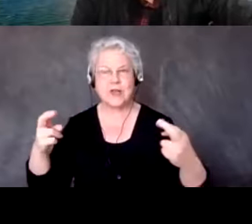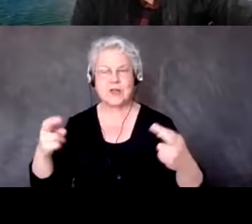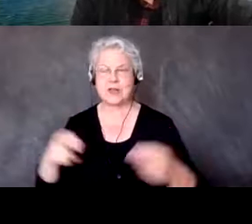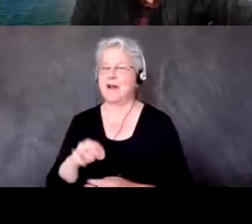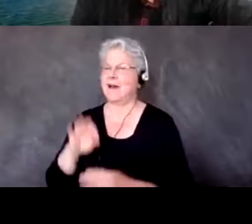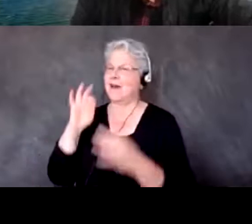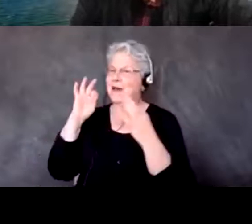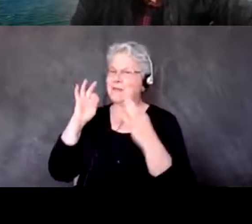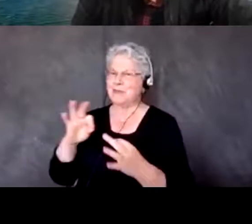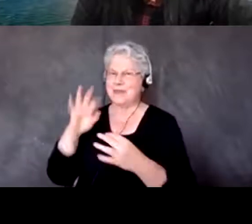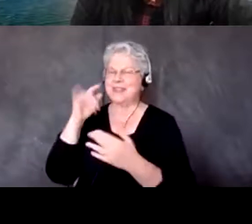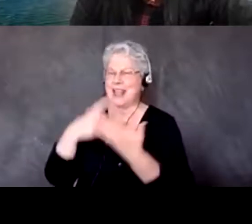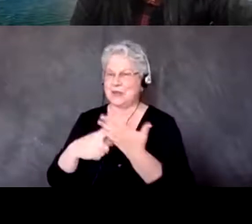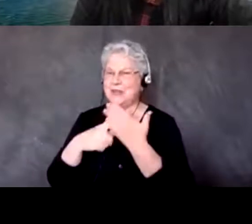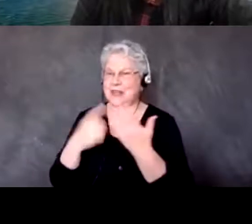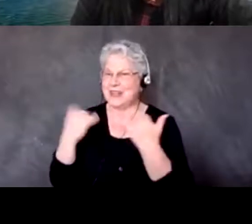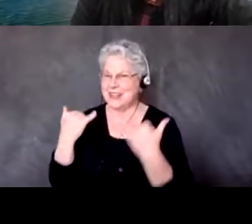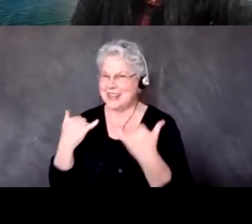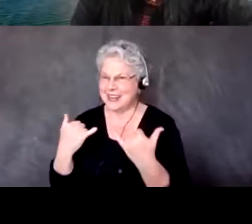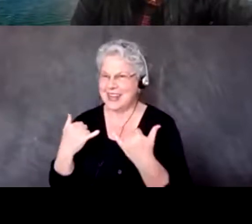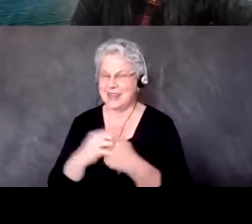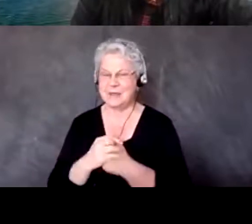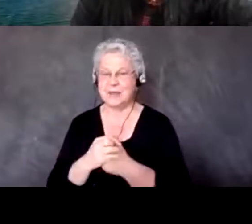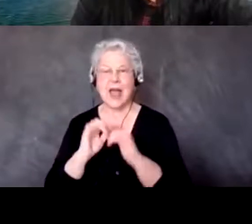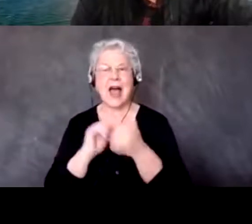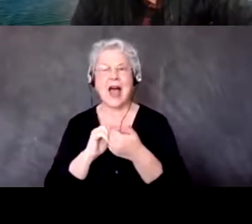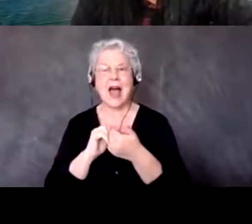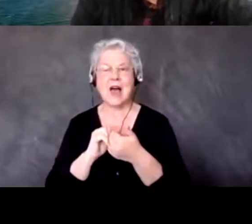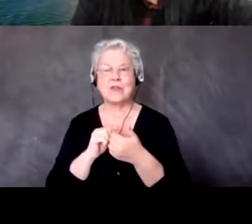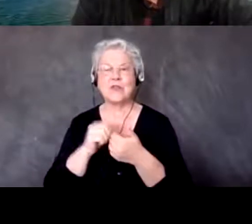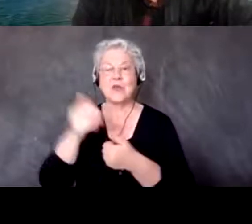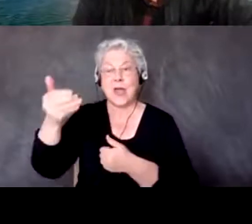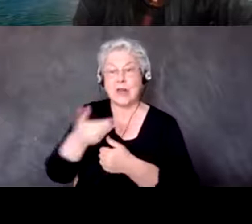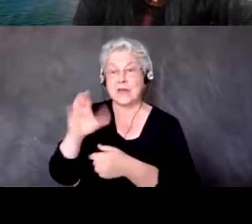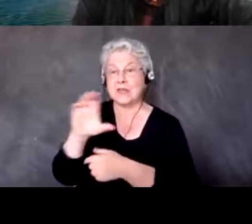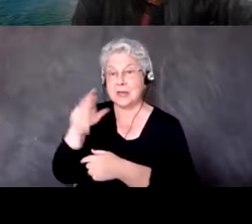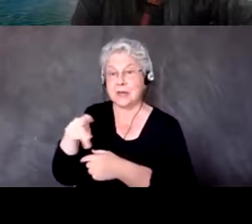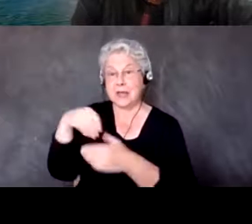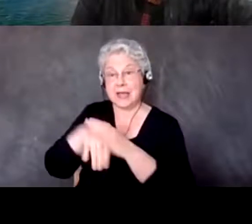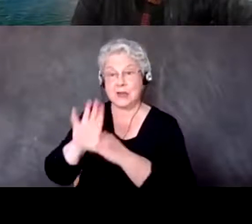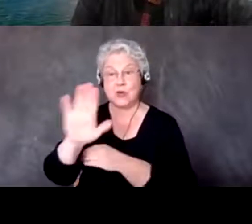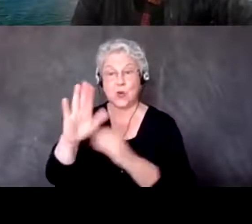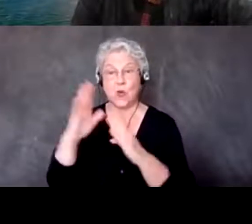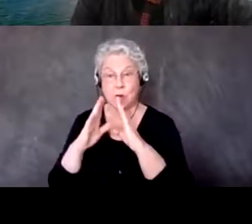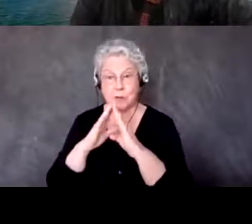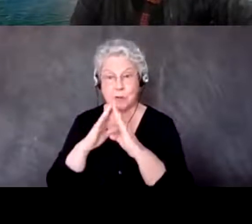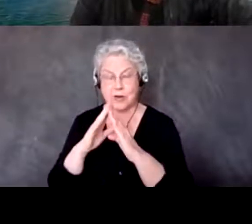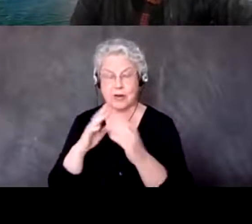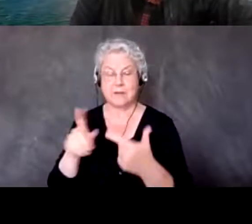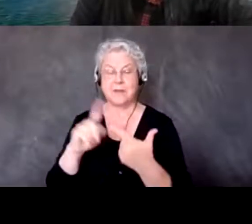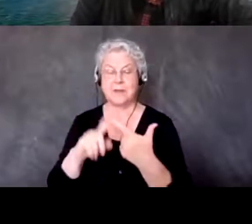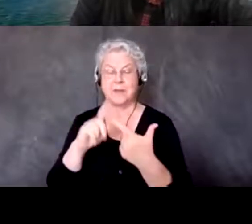we’re going to talk about today - how to introduce the CCP in the community, how to work with other